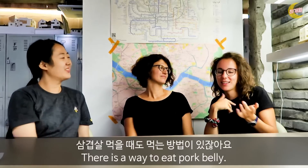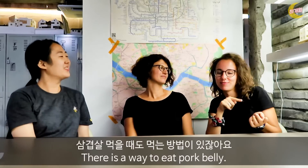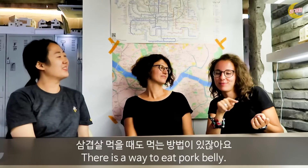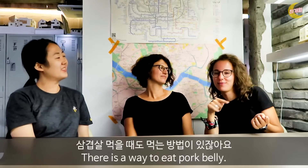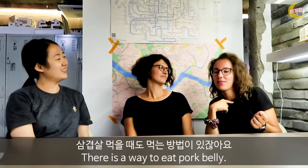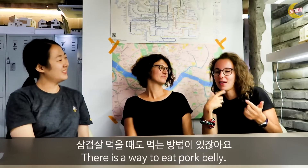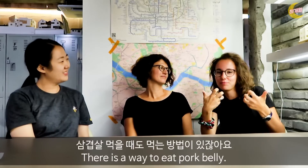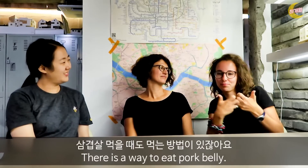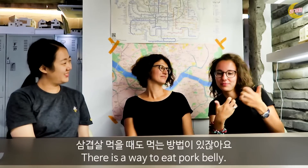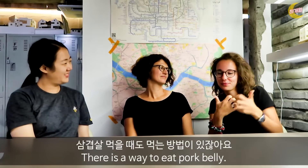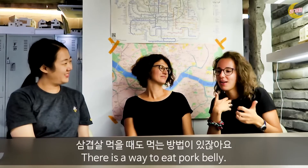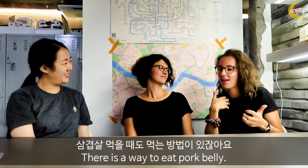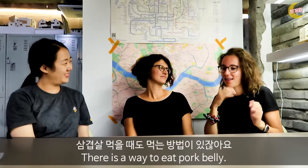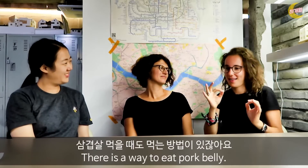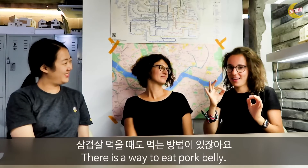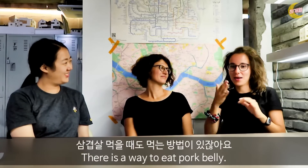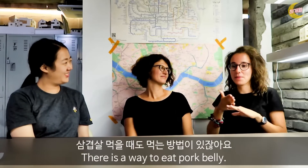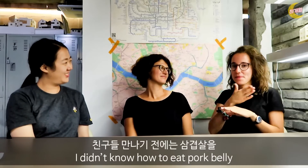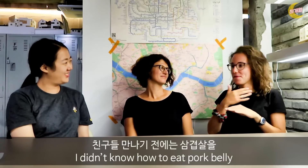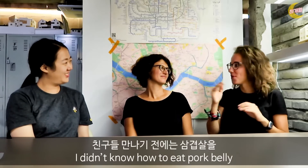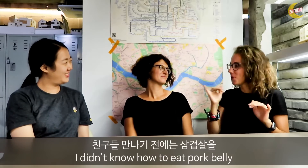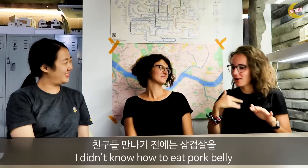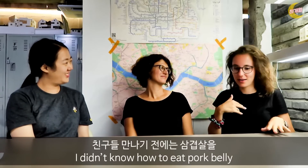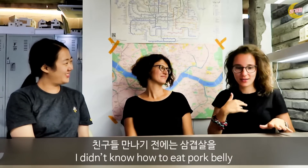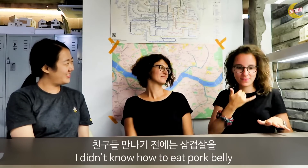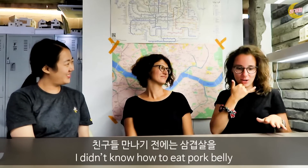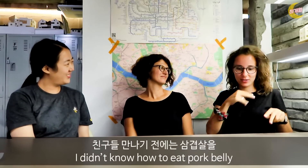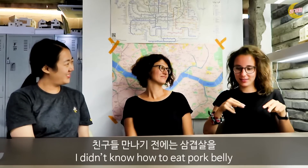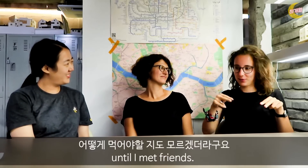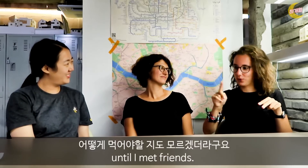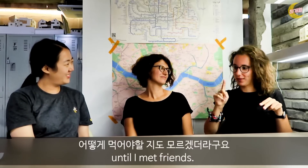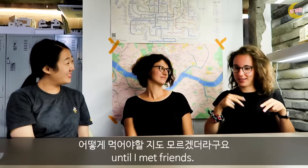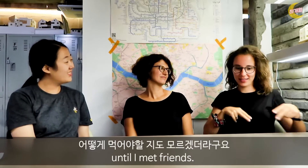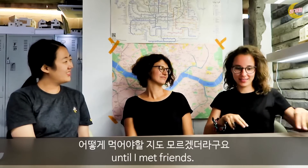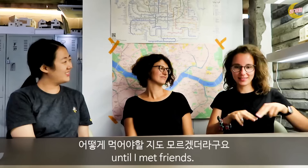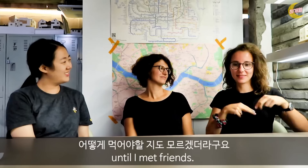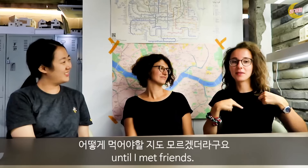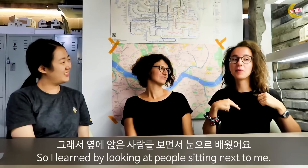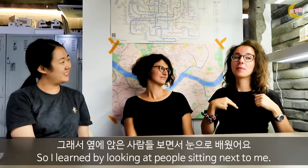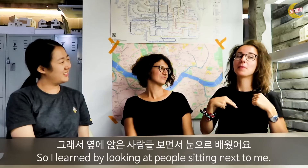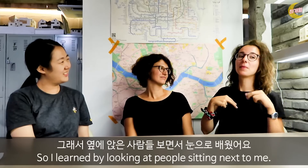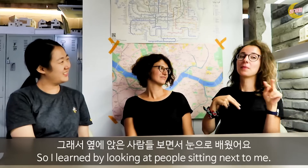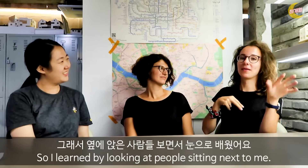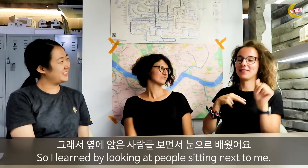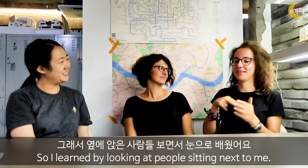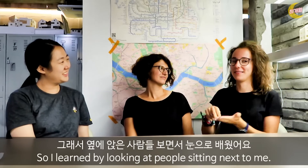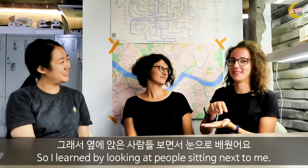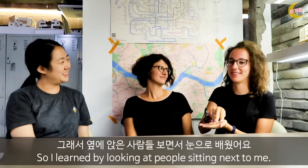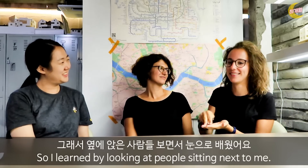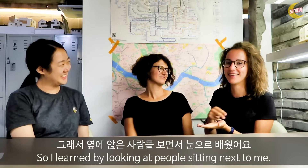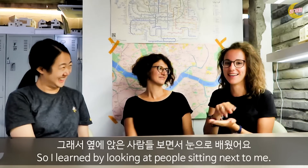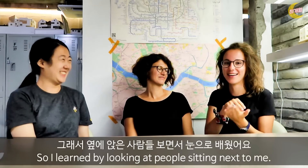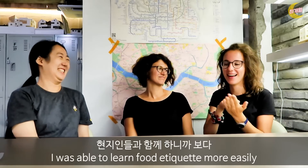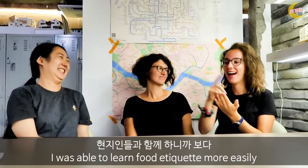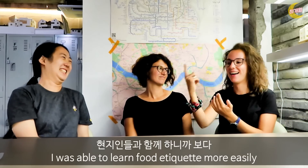There is a way to eat pork belly. I didn’t know how to eat pork belly until I met friends. So I learned by looking at people sitting next to me.